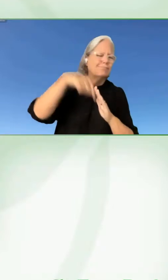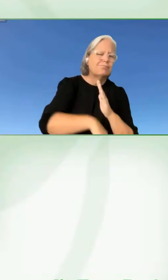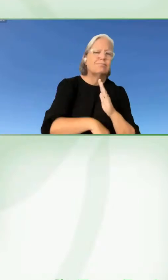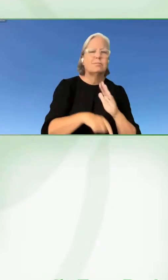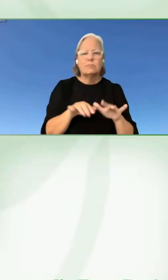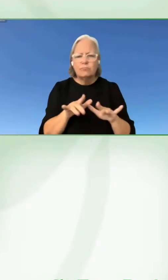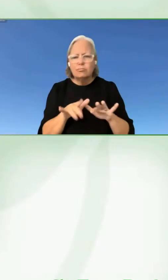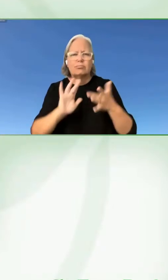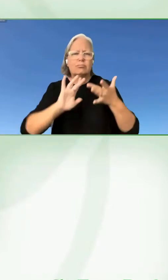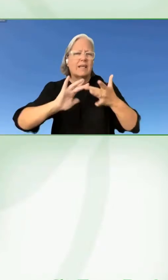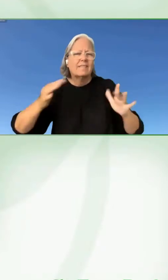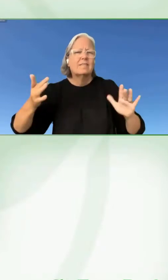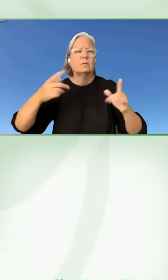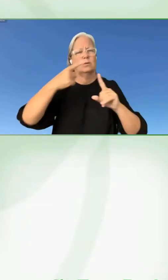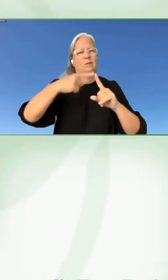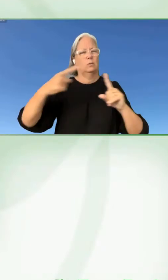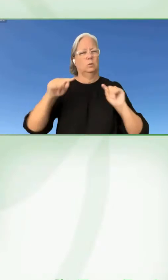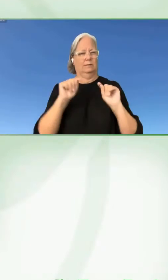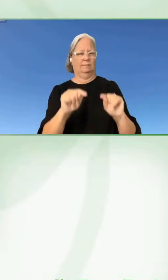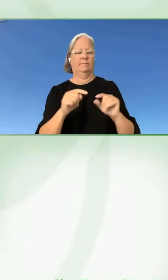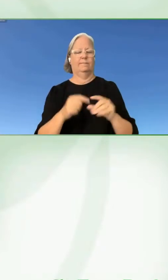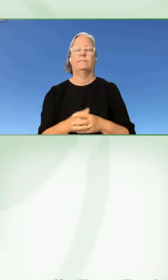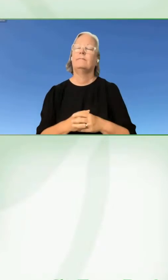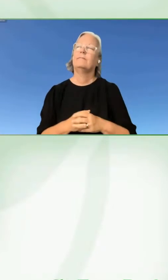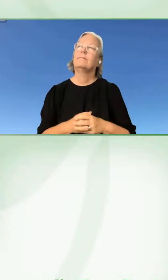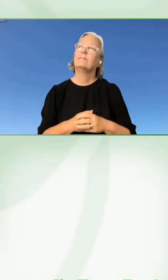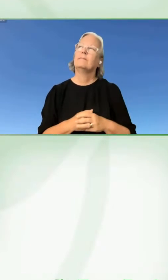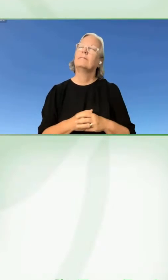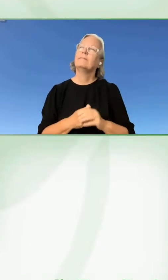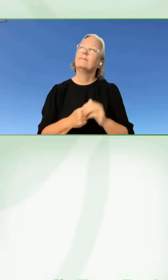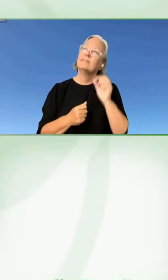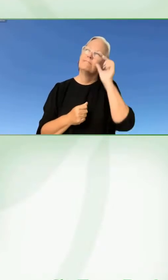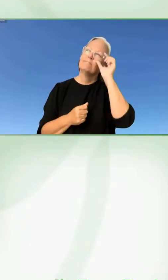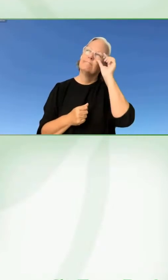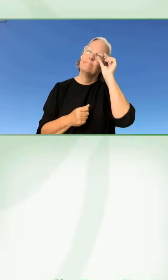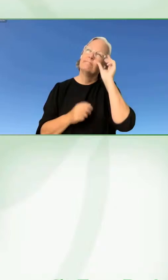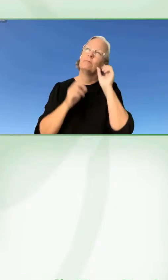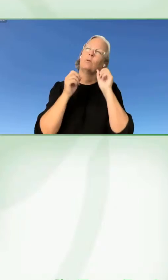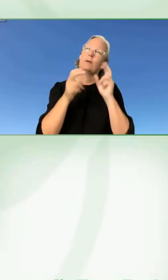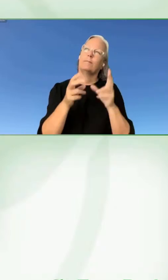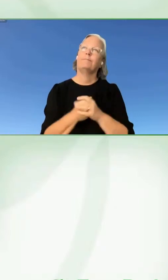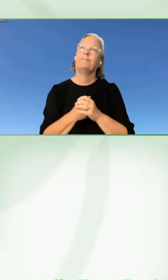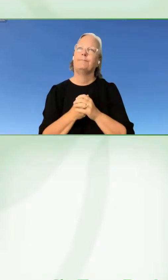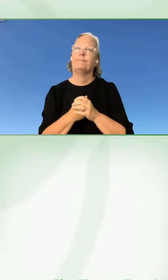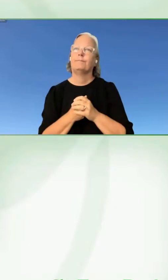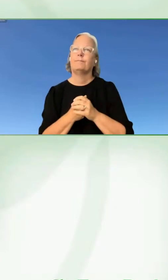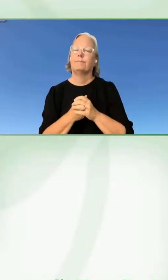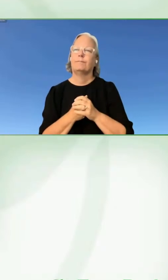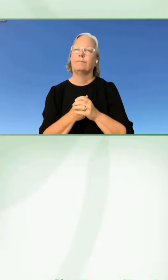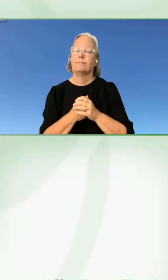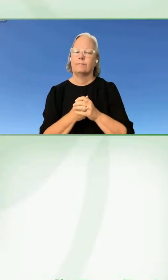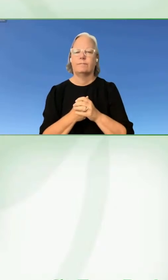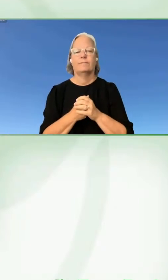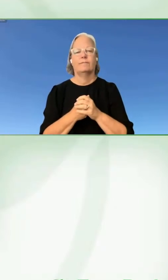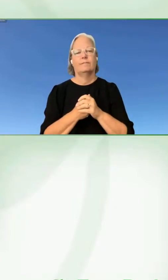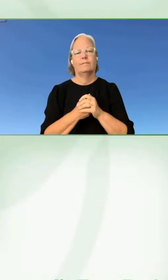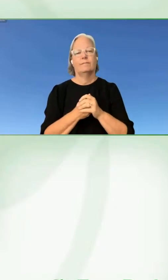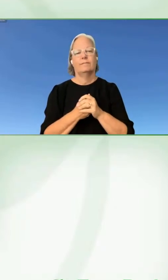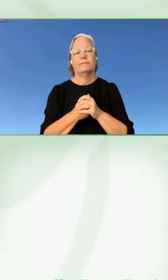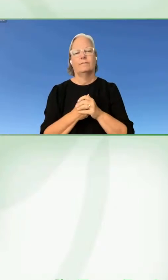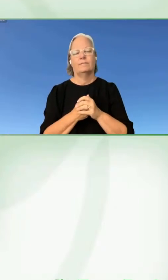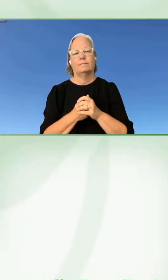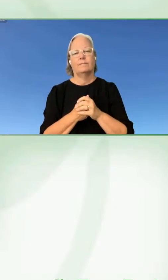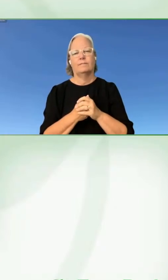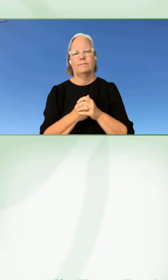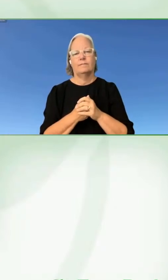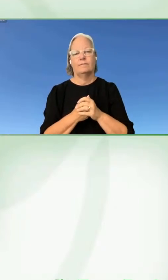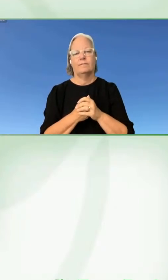that people with low digital skills are able to also access the services.